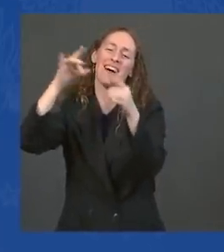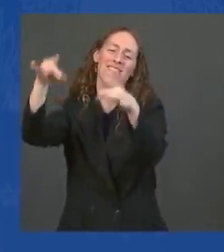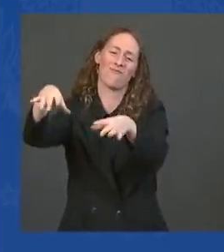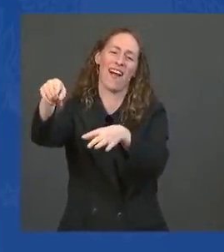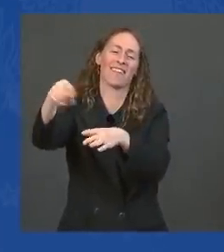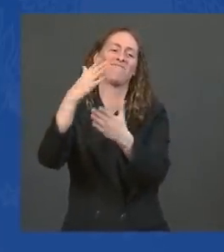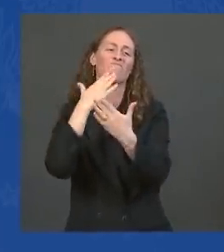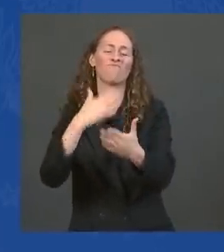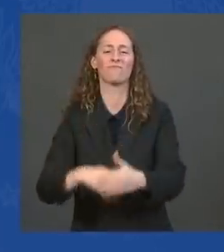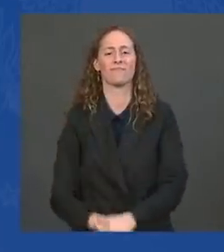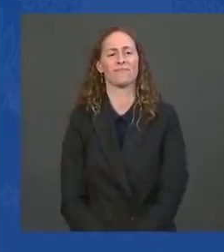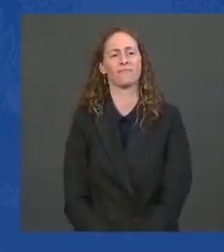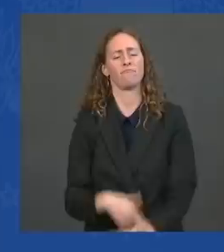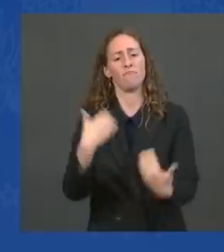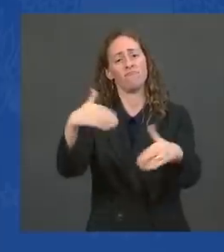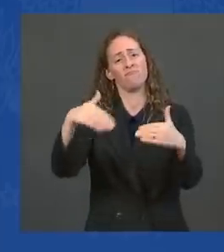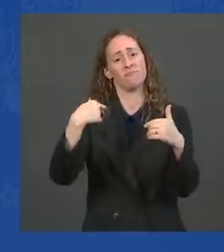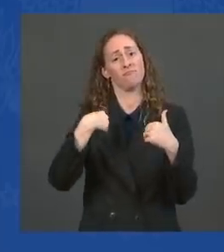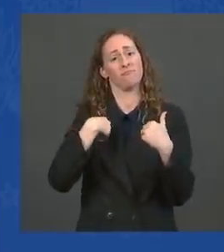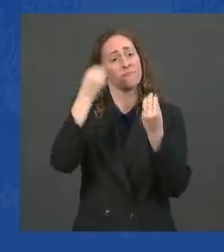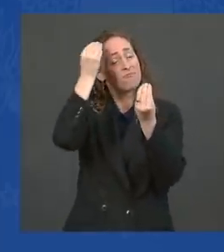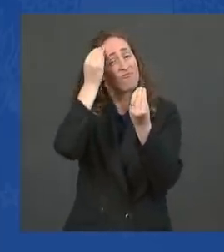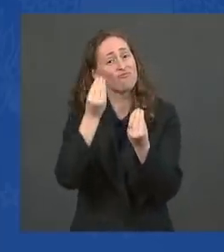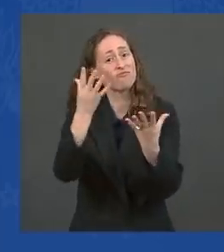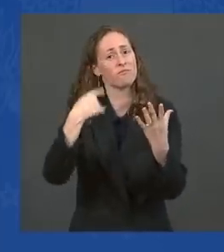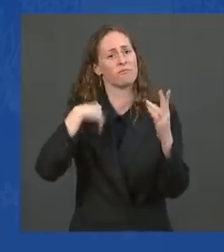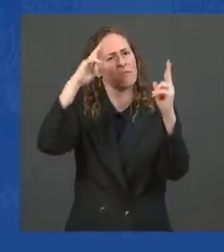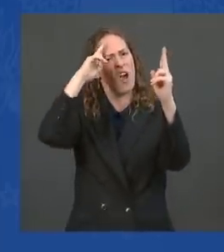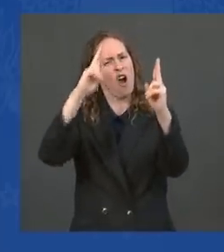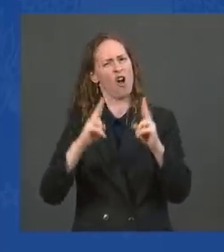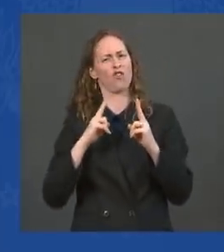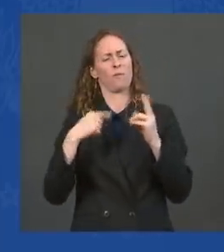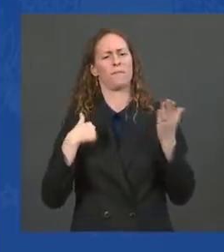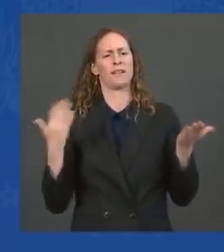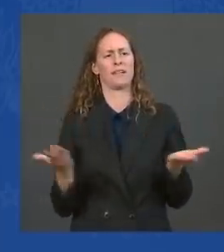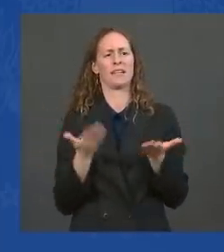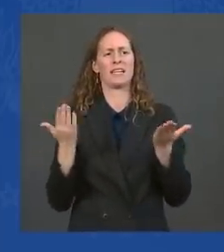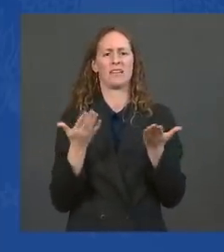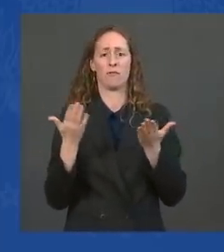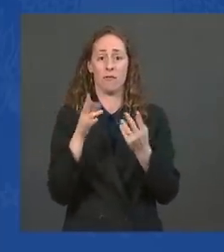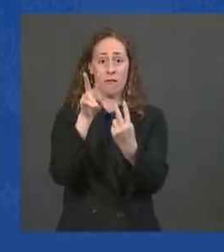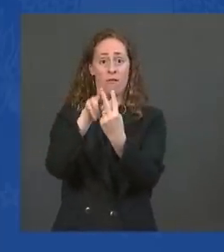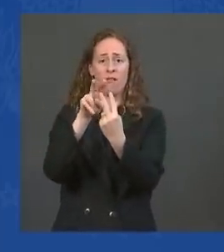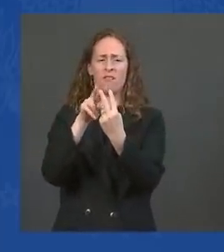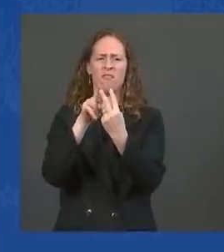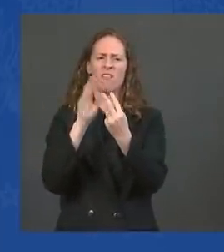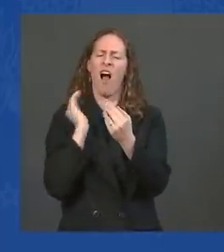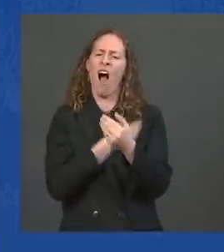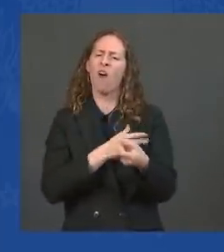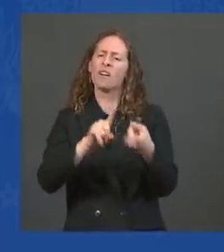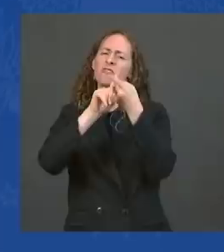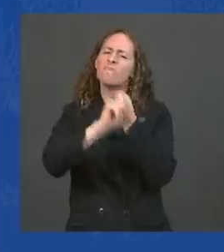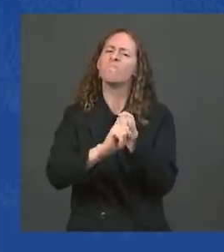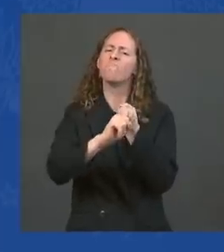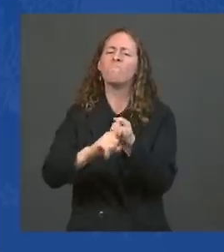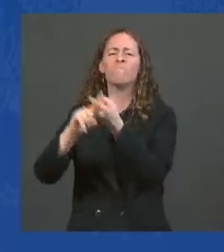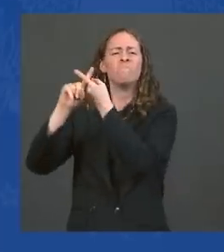by two of America's closest allies -- Australia and the United Kingdom -- to launch a new phase of the trilateral security cooperation